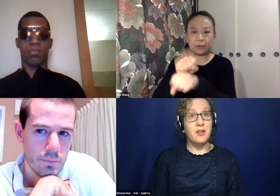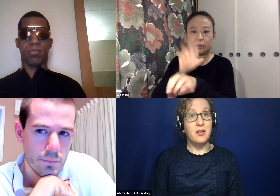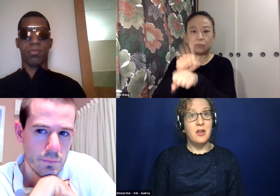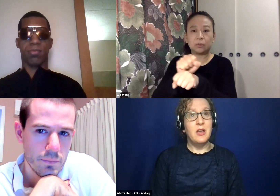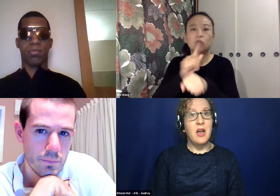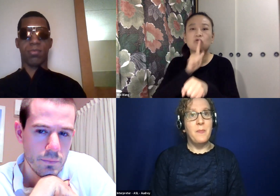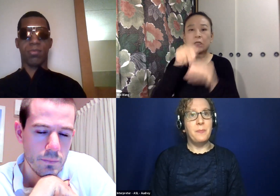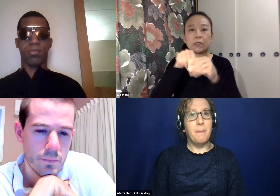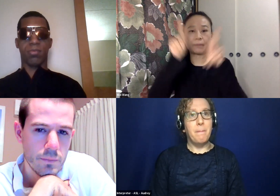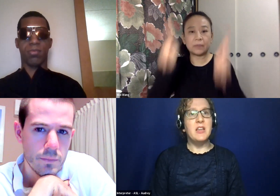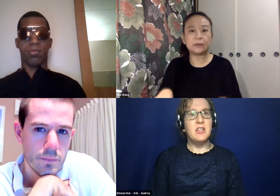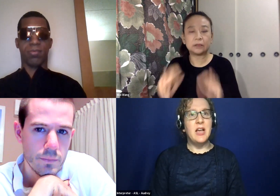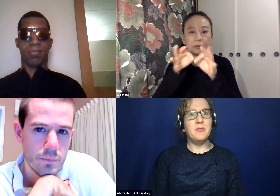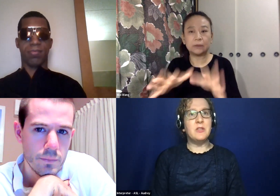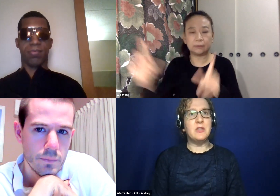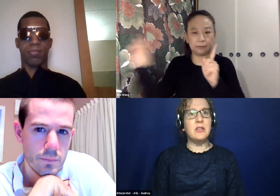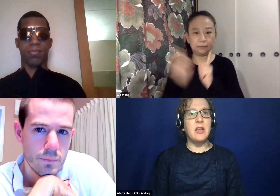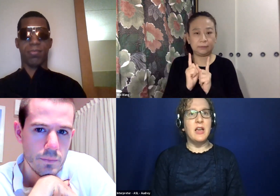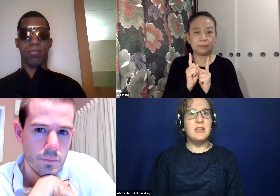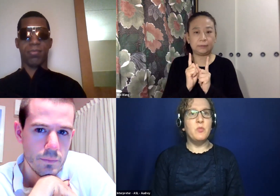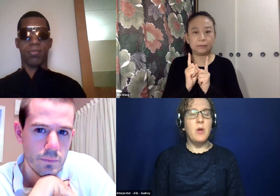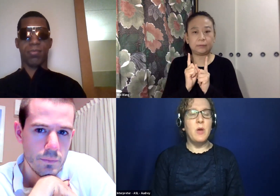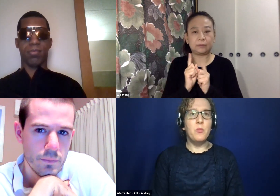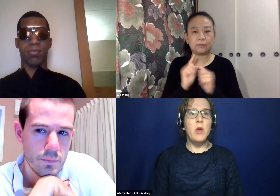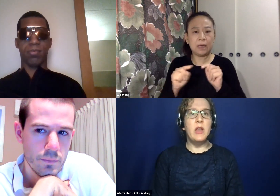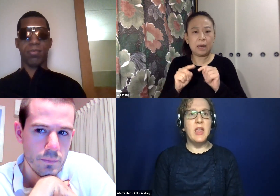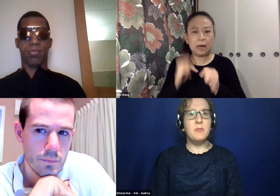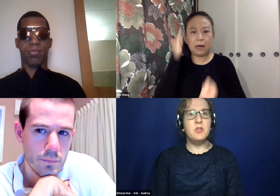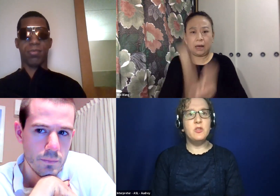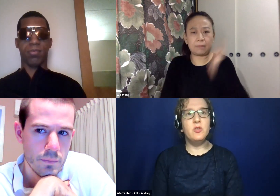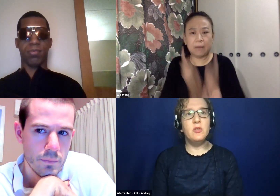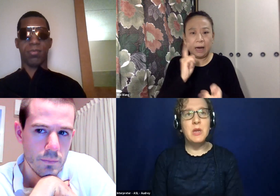That's cool. >> WEI WANG: I did, when it came to